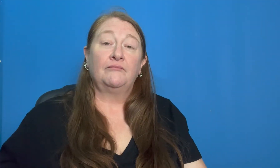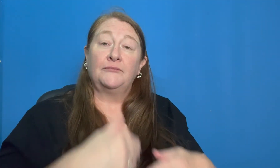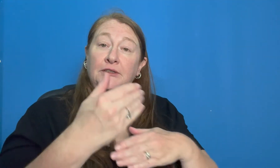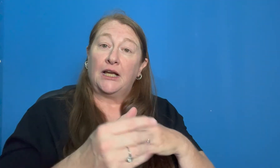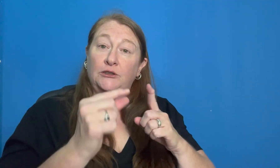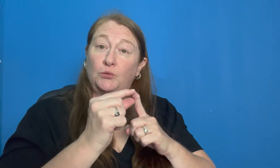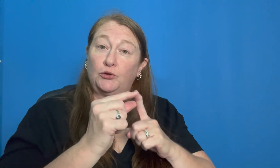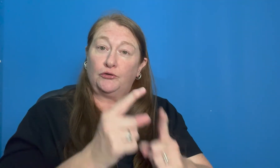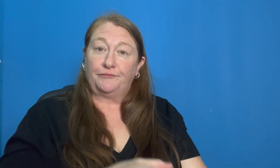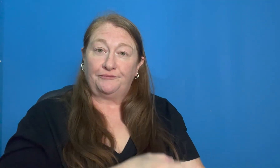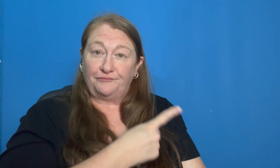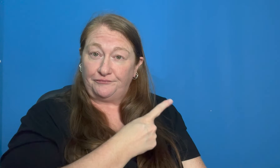Now for the next word: